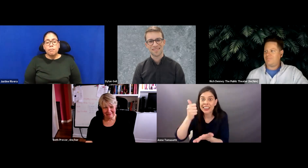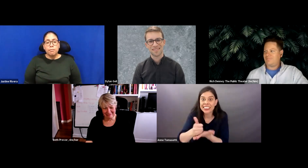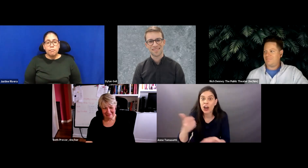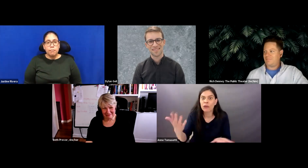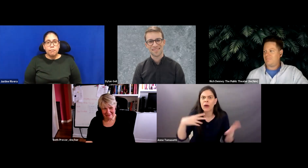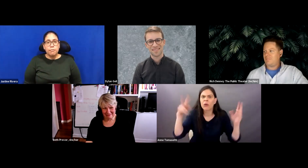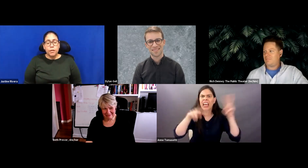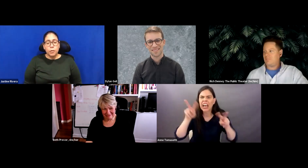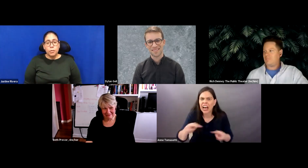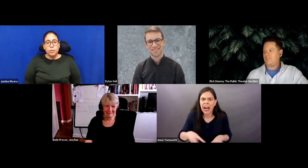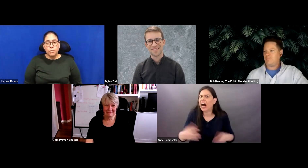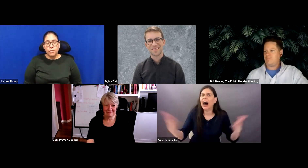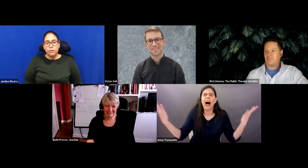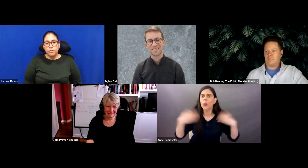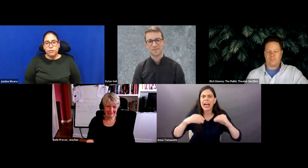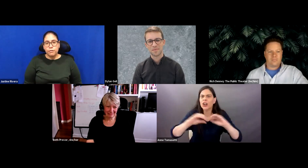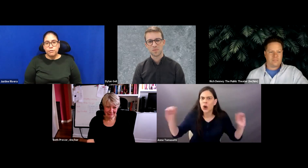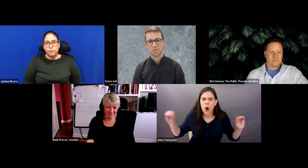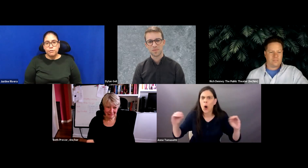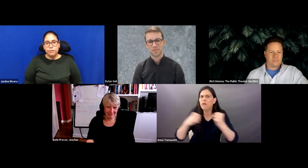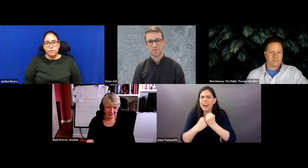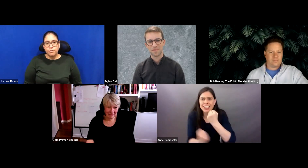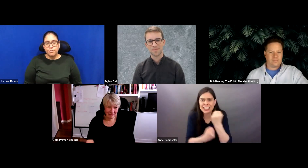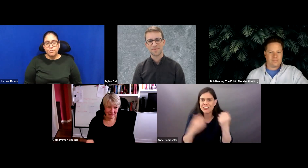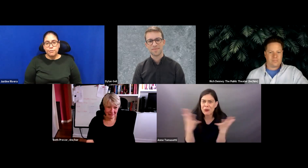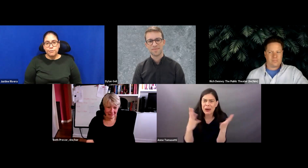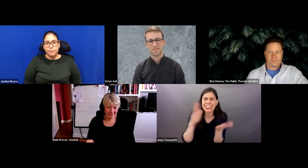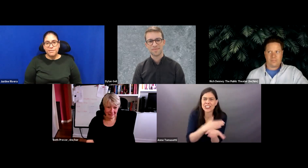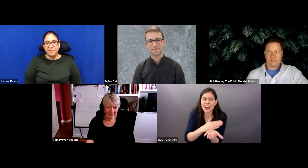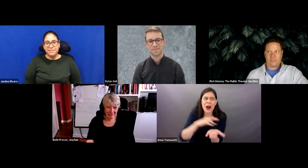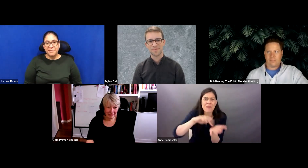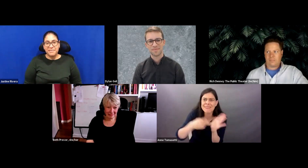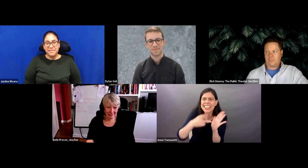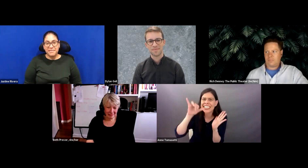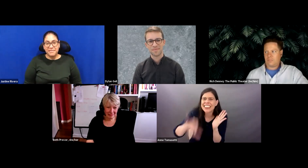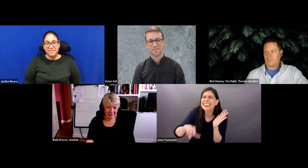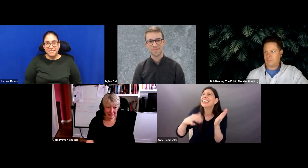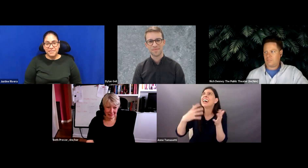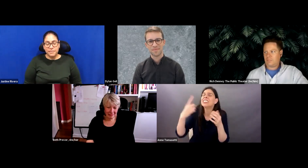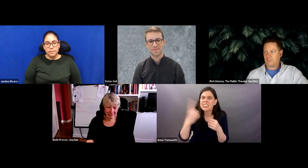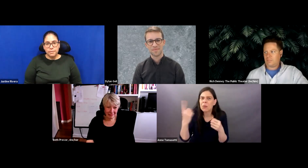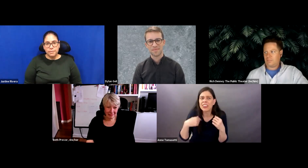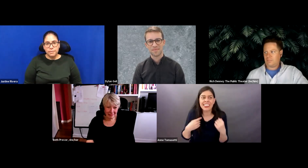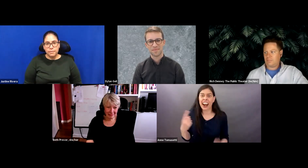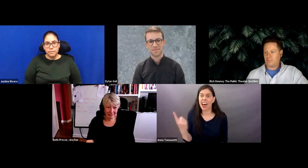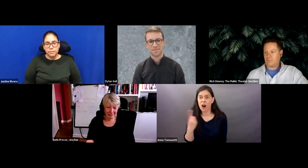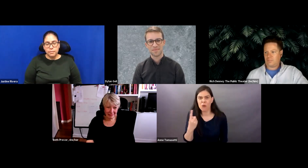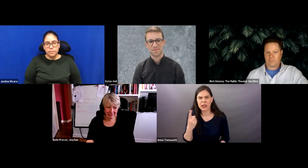lyrics for us. And then we'd send it to Alexandria, and she was working on it. We really didn't have any foundation of